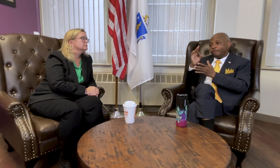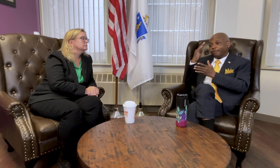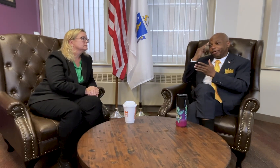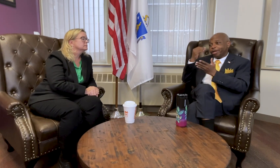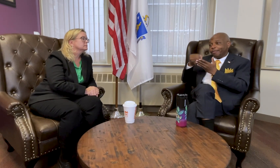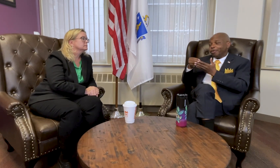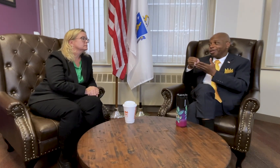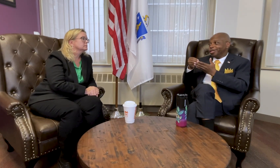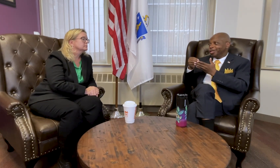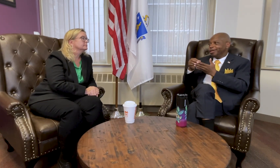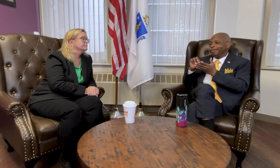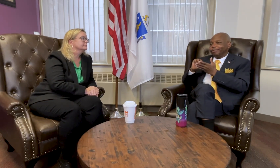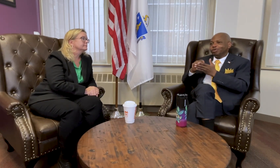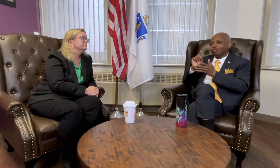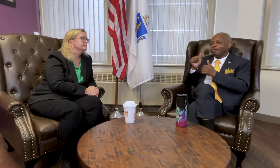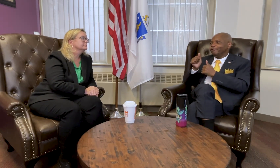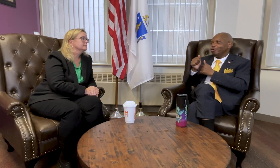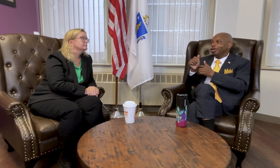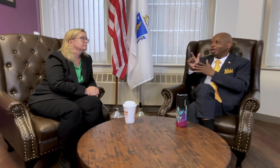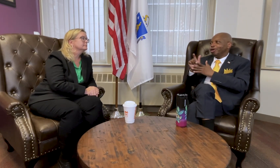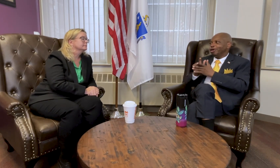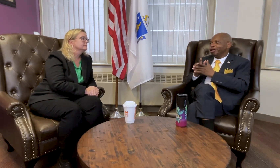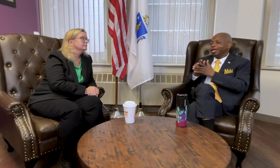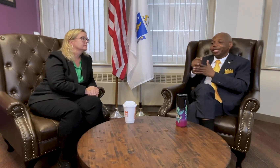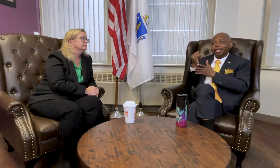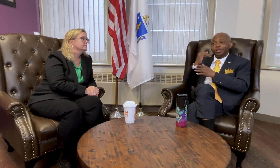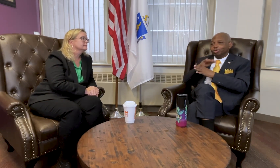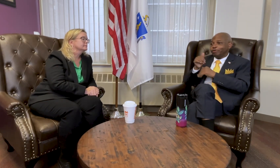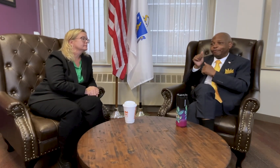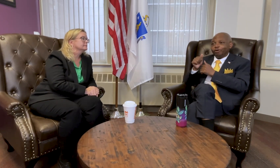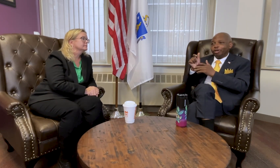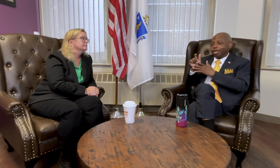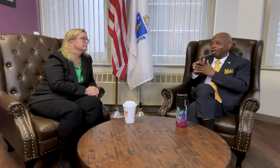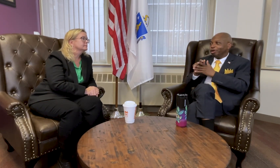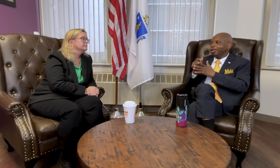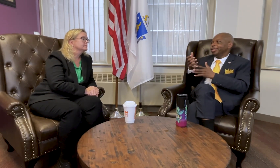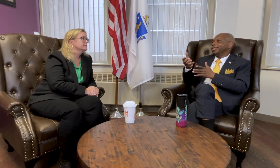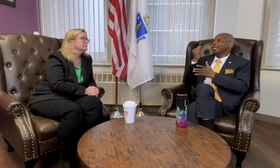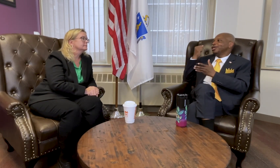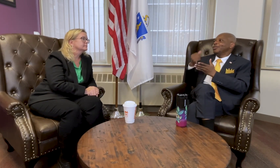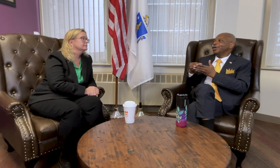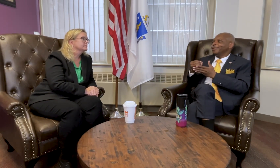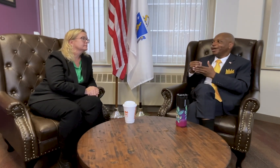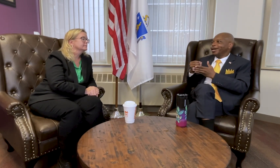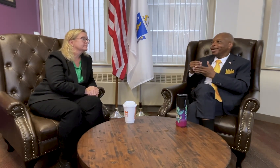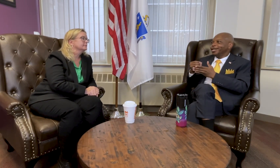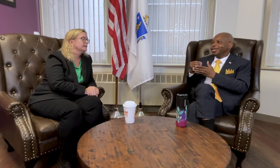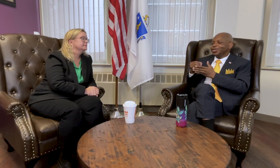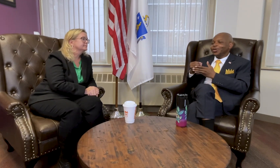law stipulates and if you do not follow the law, then those dollars will be rescinded.